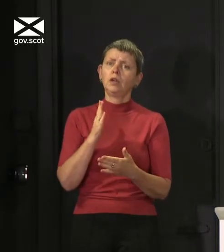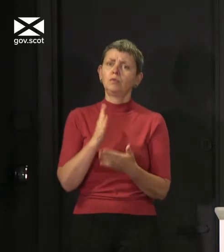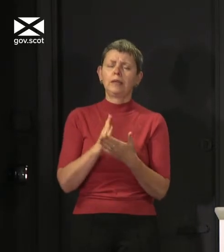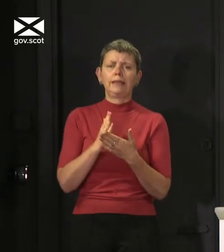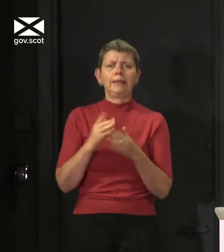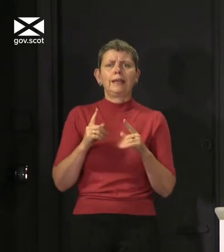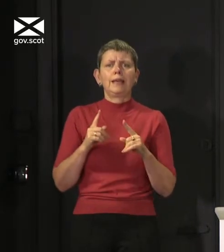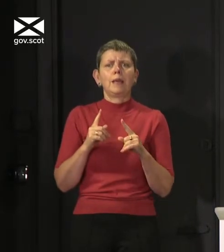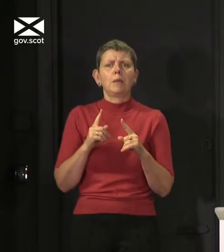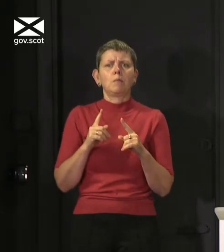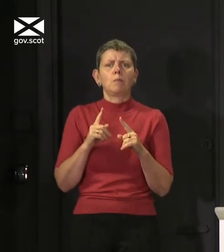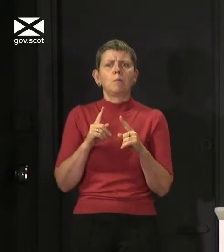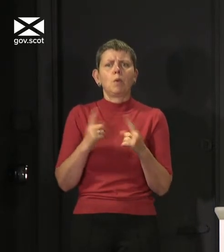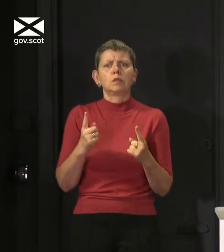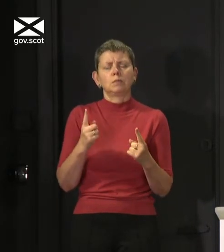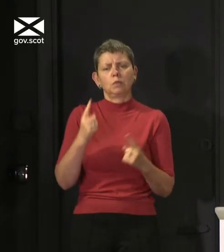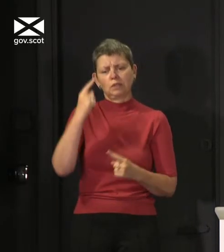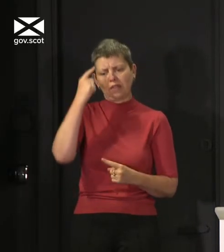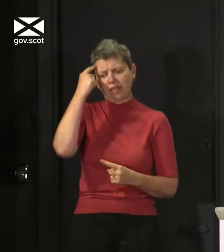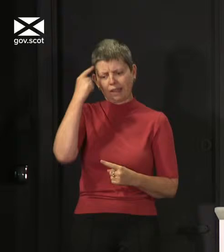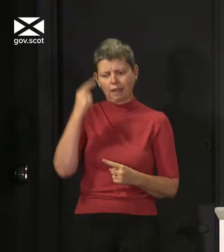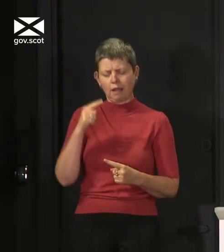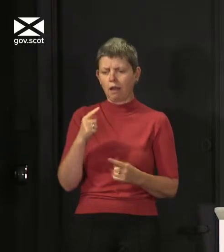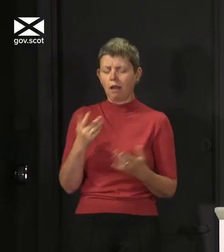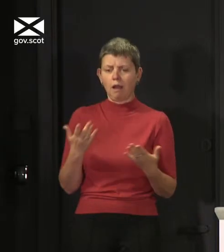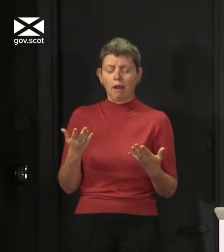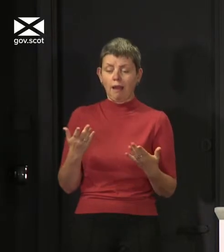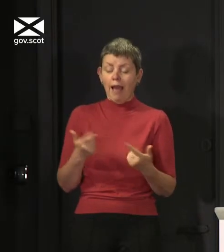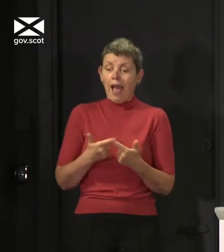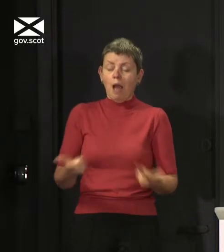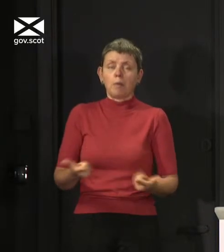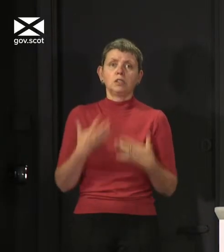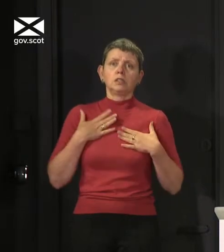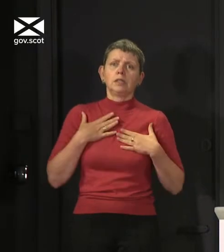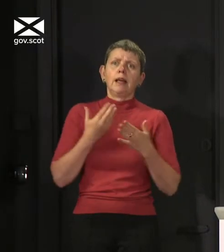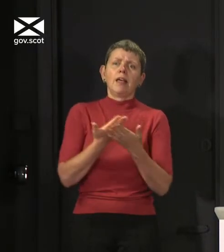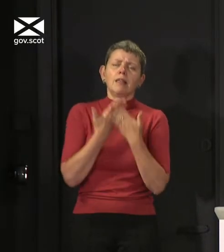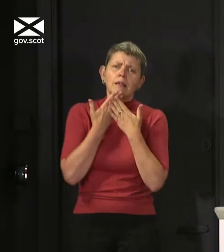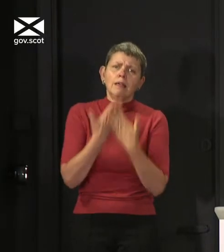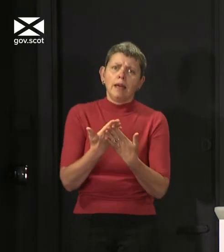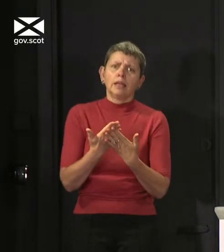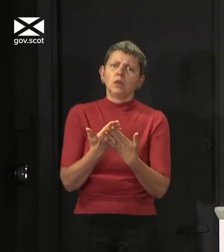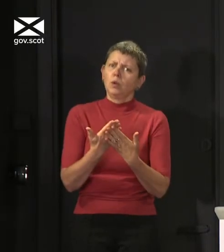to find the words to sum up the gratitude that I feel and I know that gratitude is shared